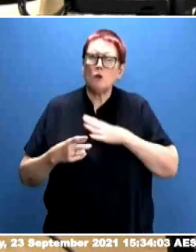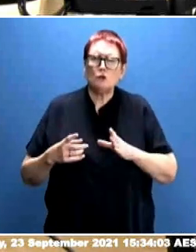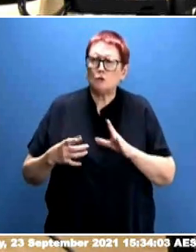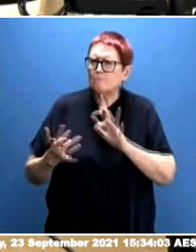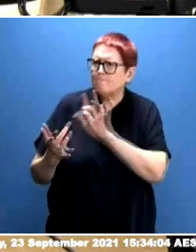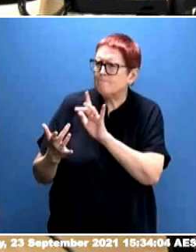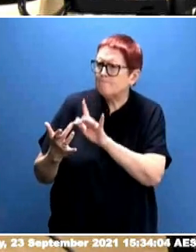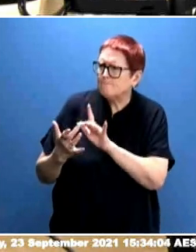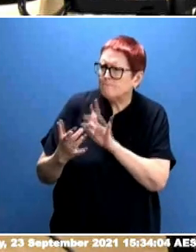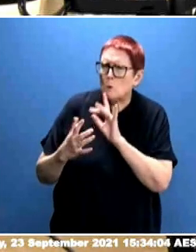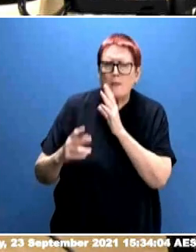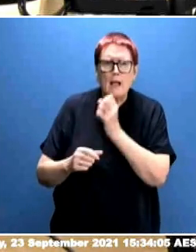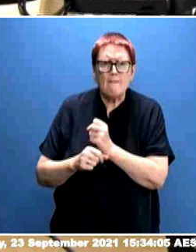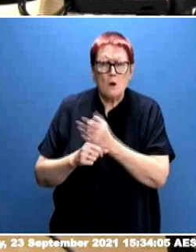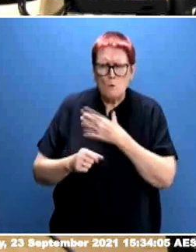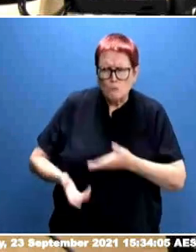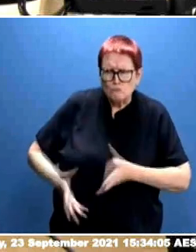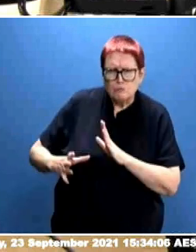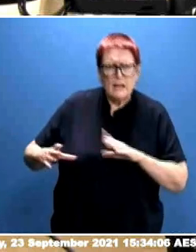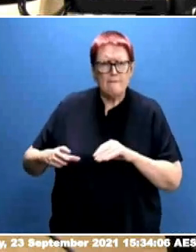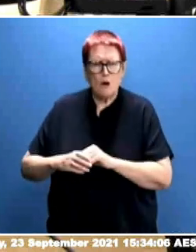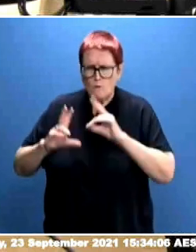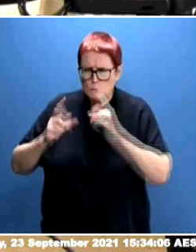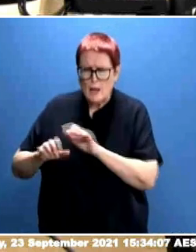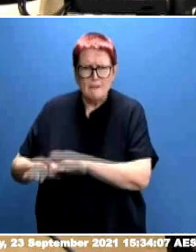the Department to be involved in that.